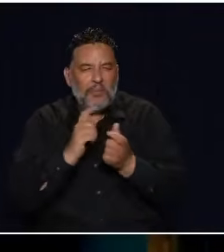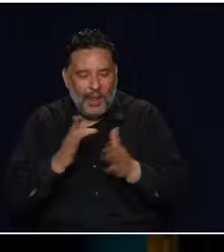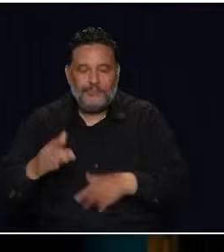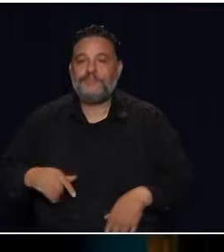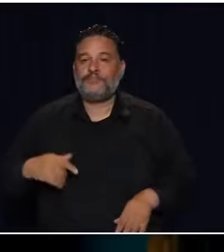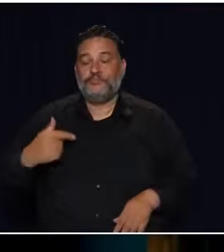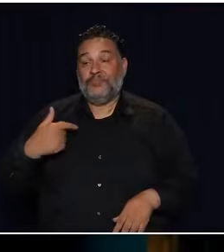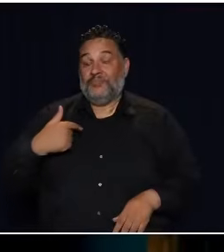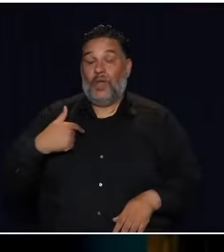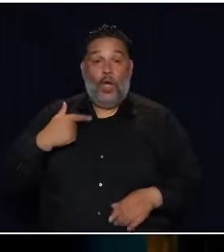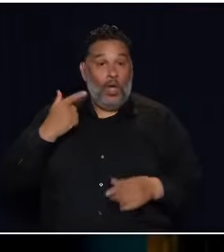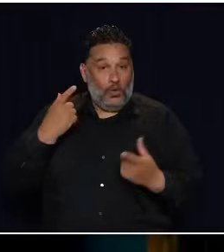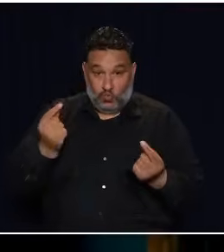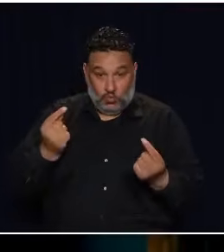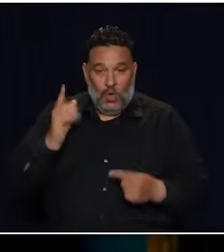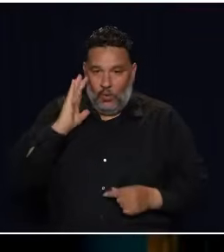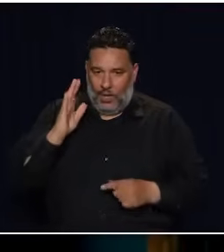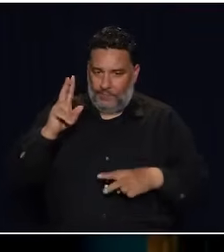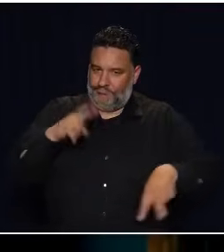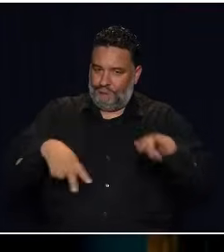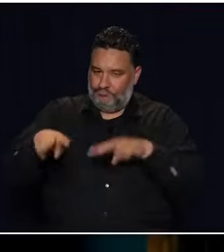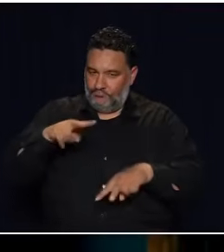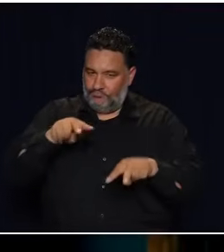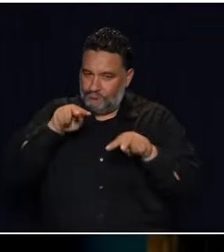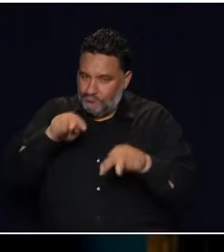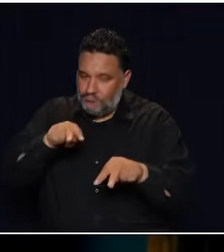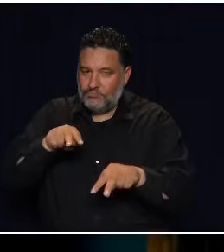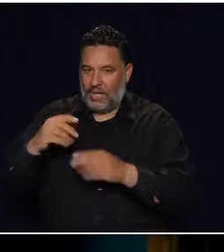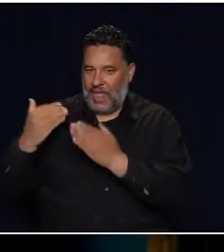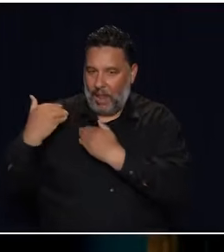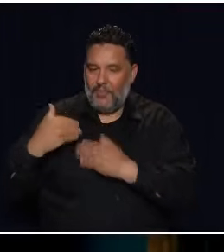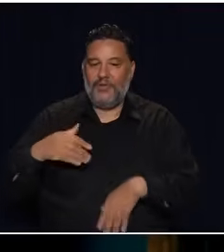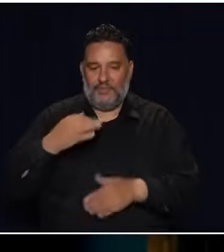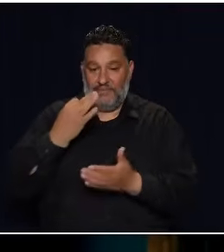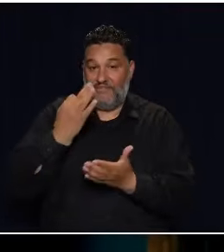WHAT WOULD THIS PROGRAM LOOK LIKE WITH YOU IN OFFICE?